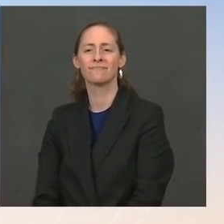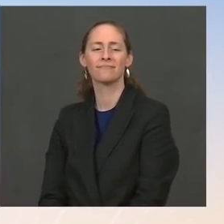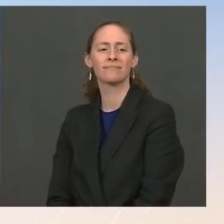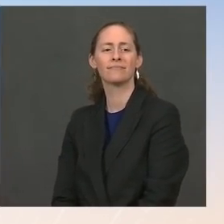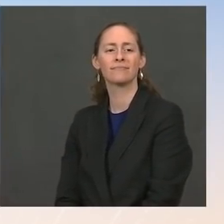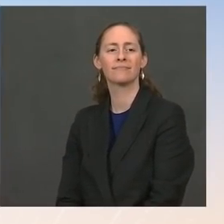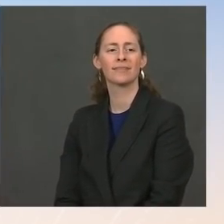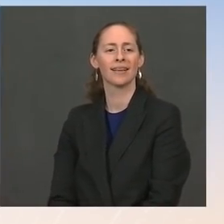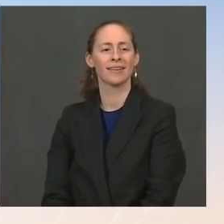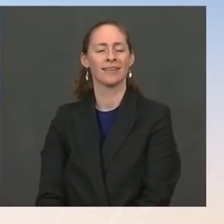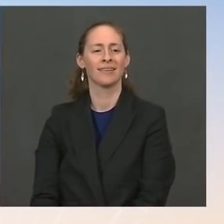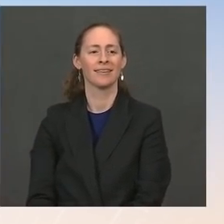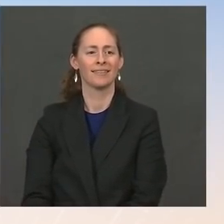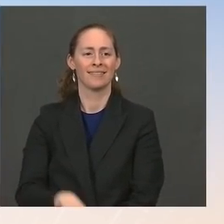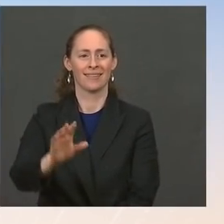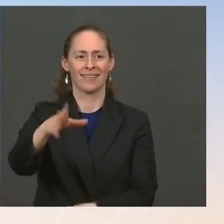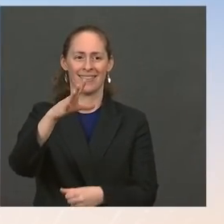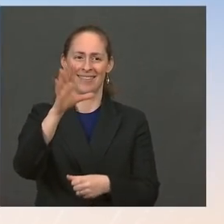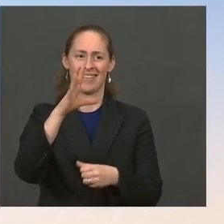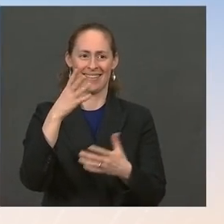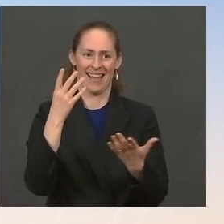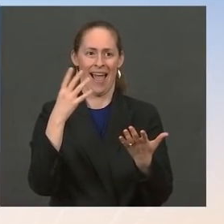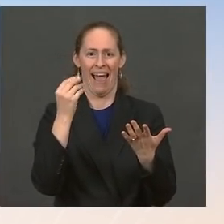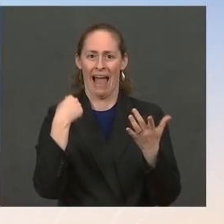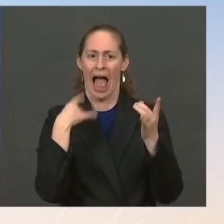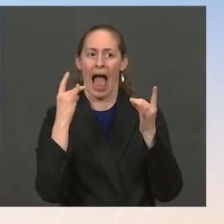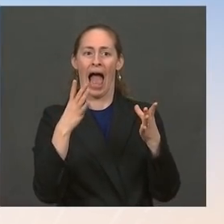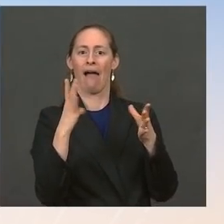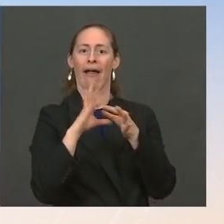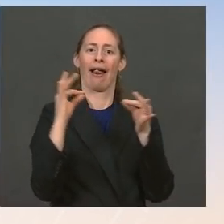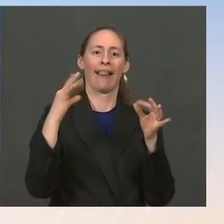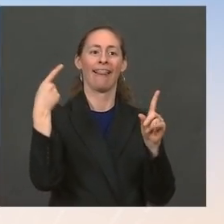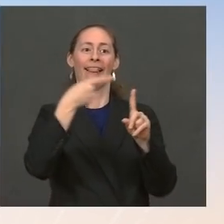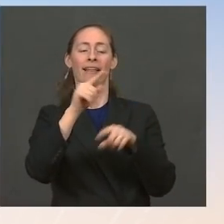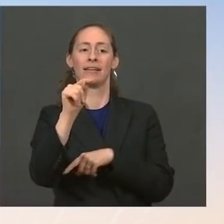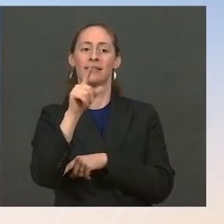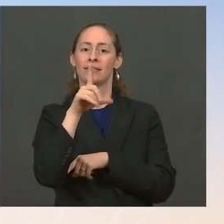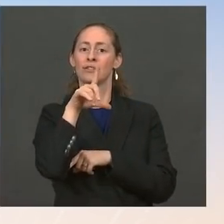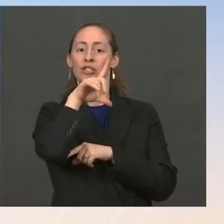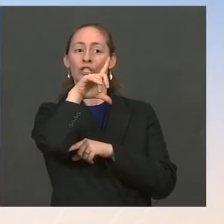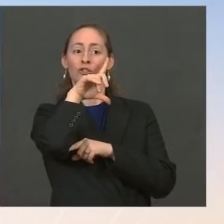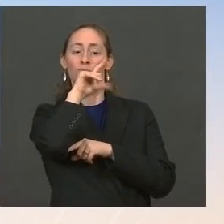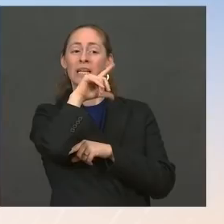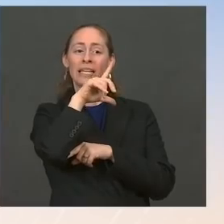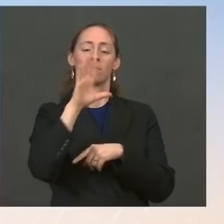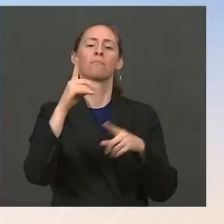but here we are: Earlier this morning, the President had a conversation with Vice President